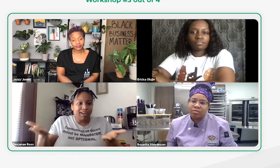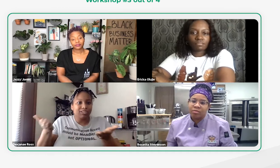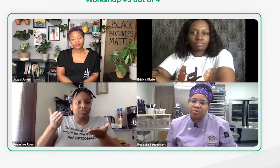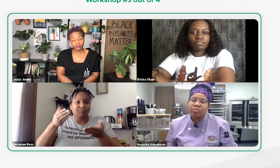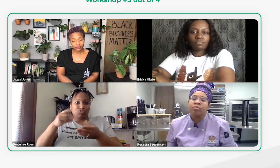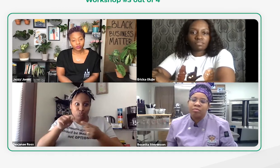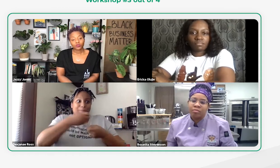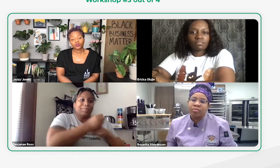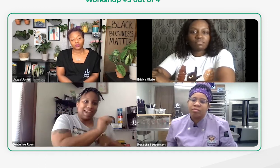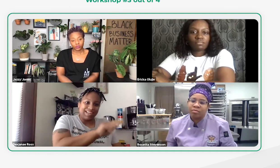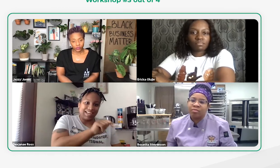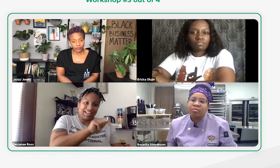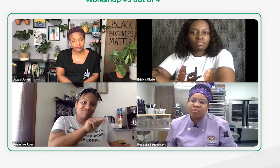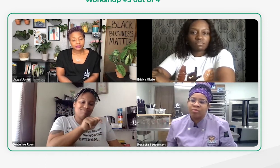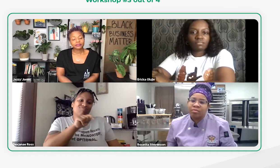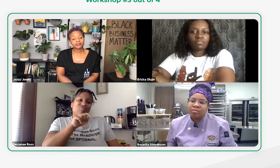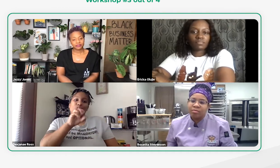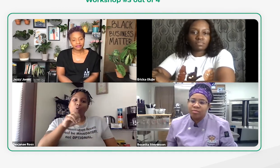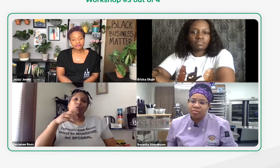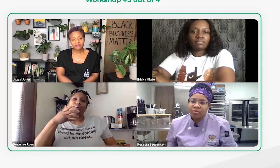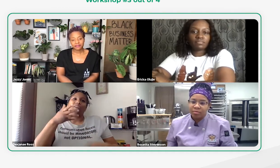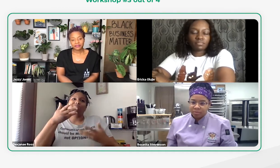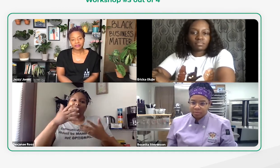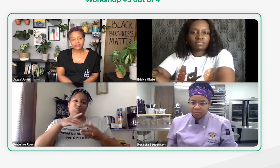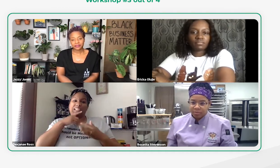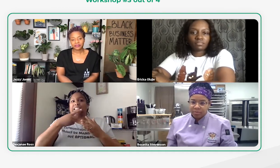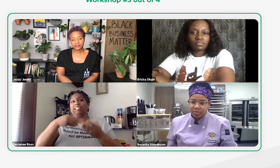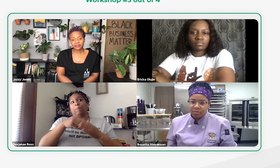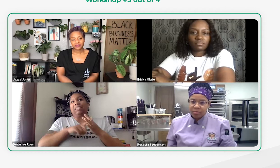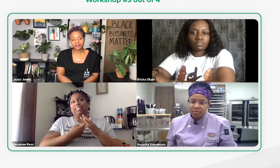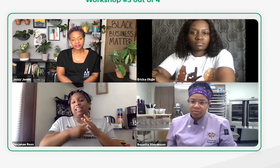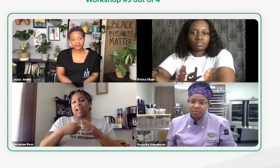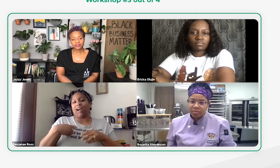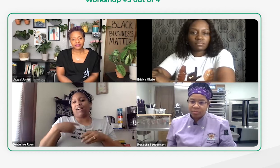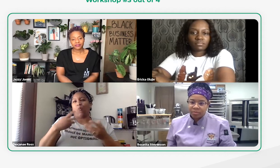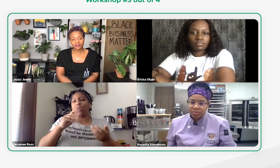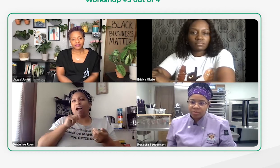than what . Had to invest in other products to truly make it. I would say that in